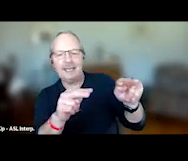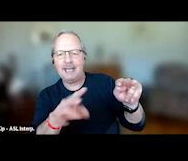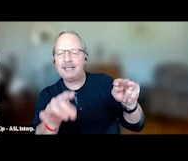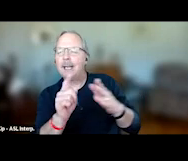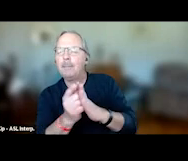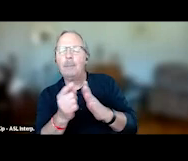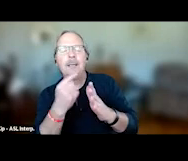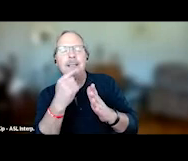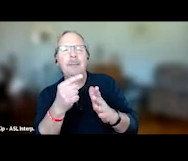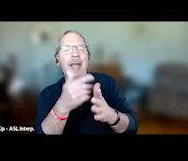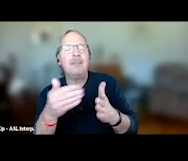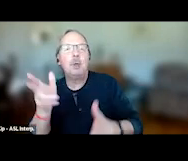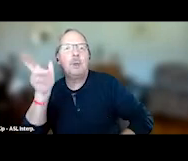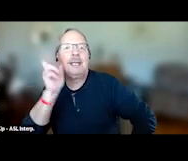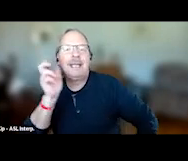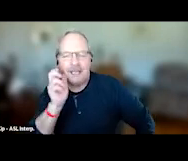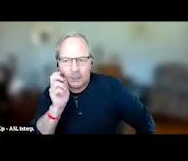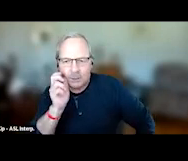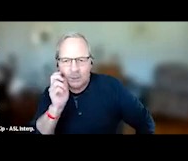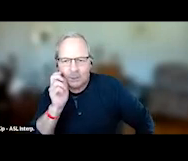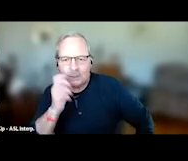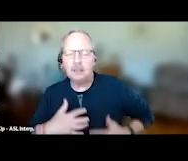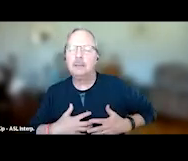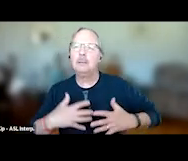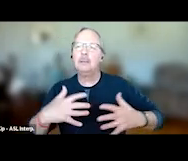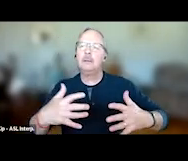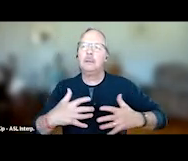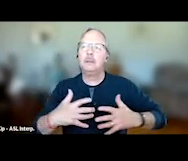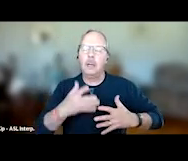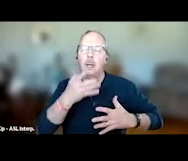you can hear. If you take a deep breath, what do you smell? Can you taste anything?